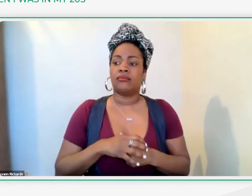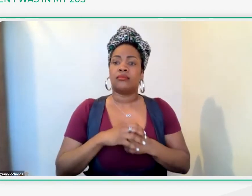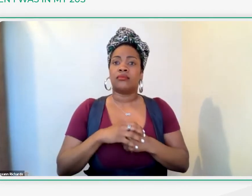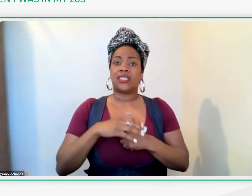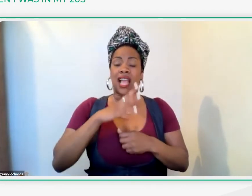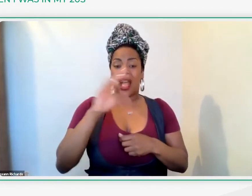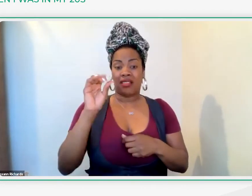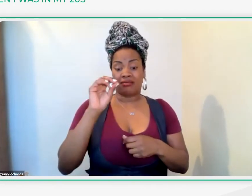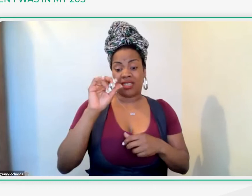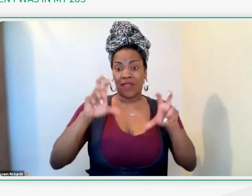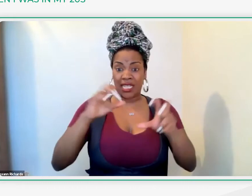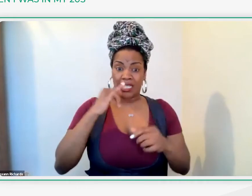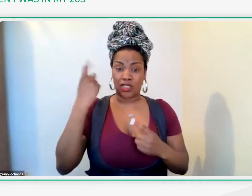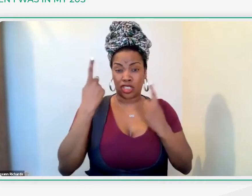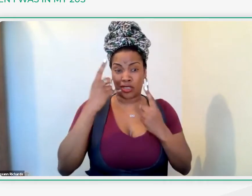help you become more responsible.